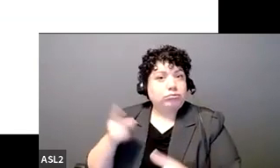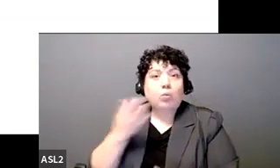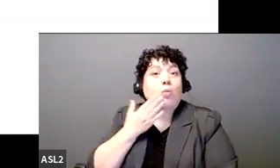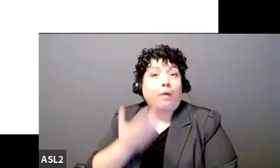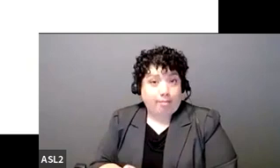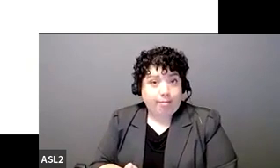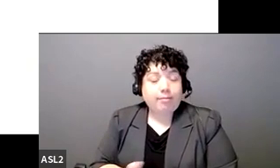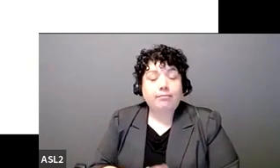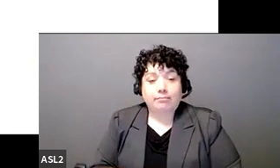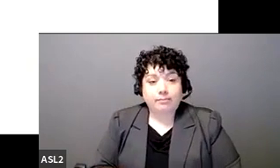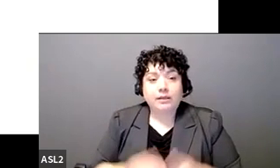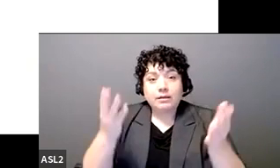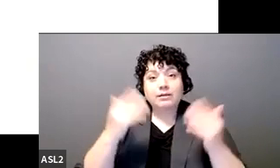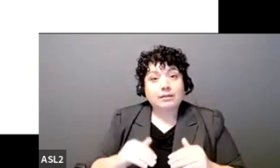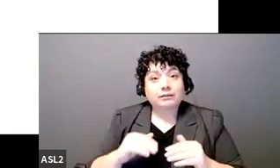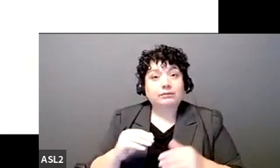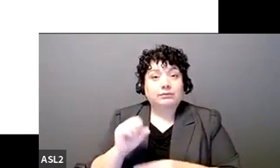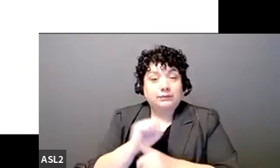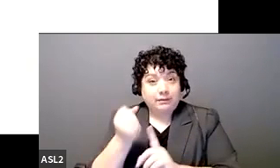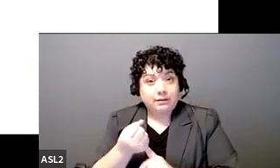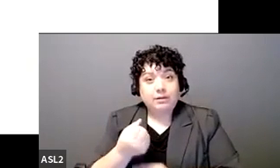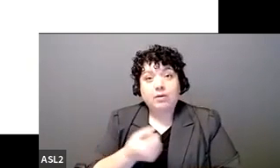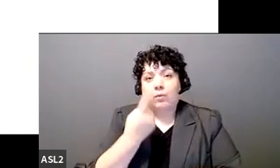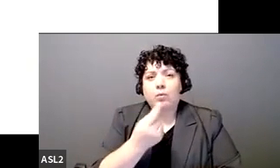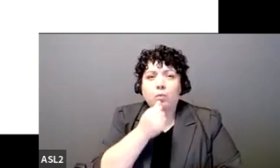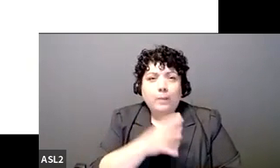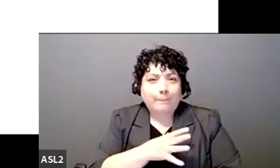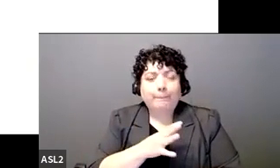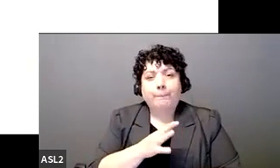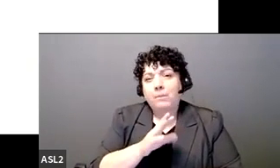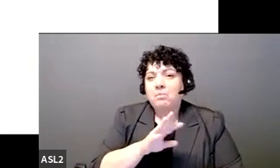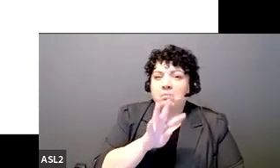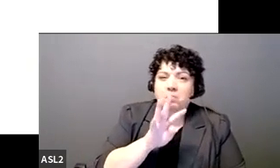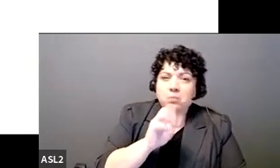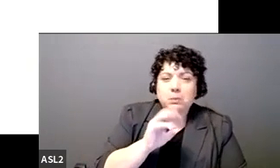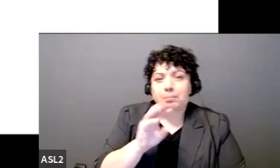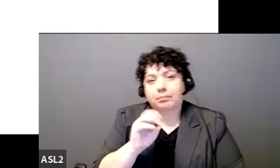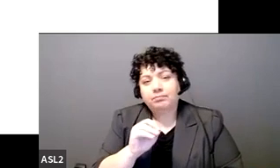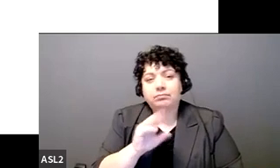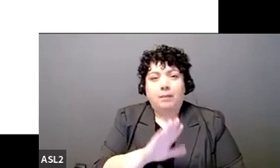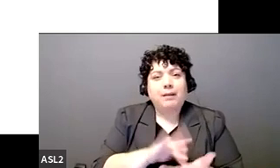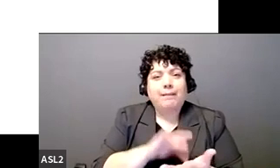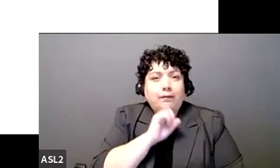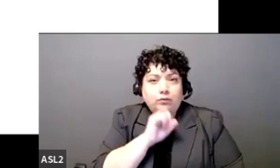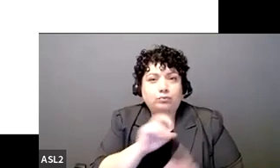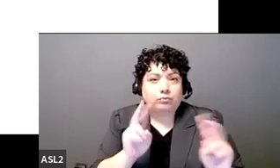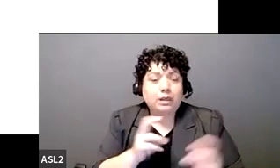our second case was a middle-aged woman we got a referral from her specialists and the doctors